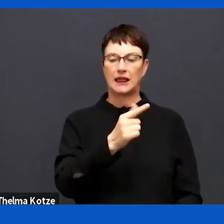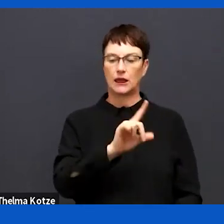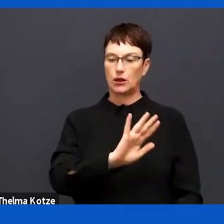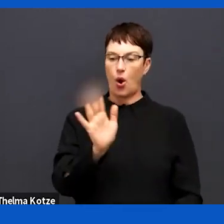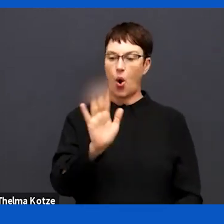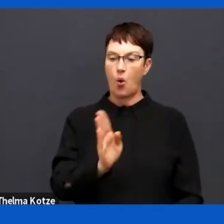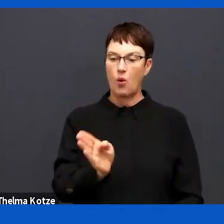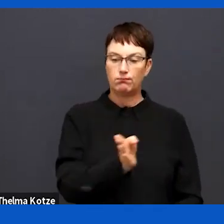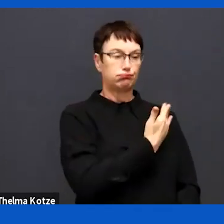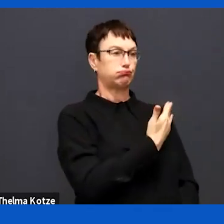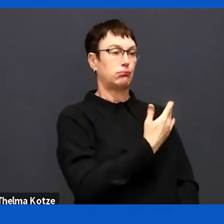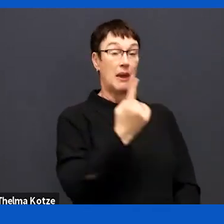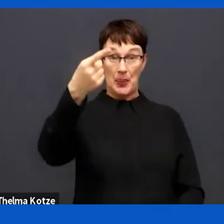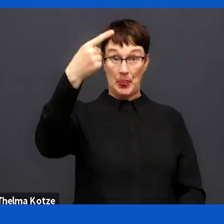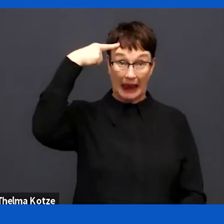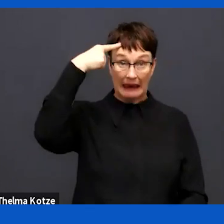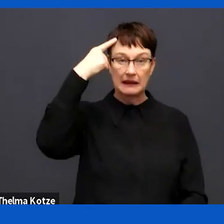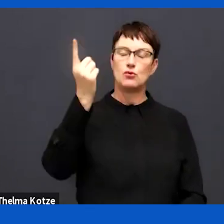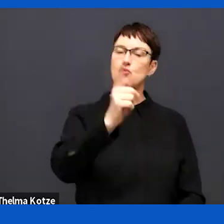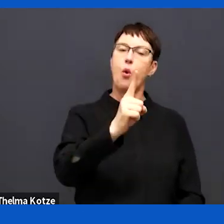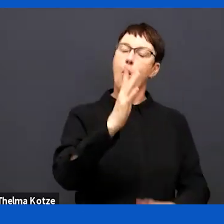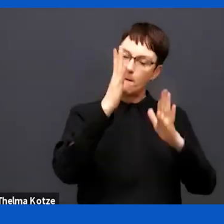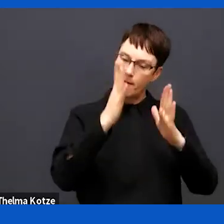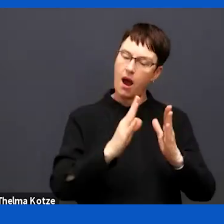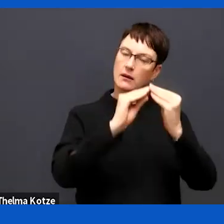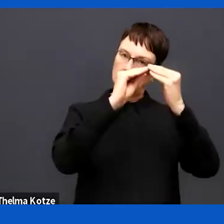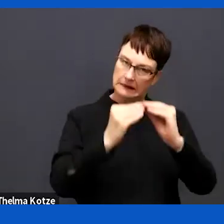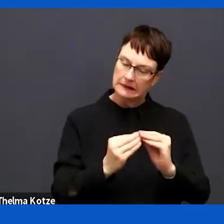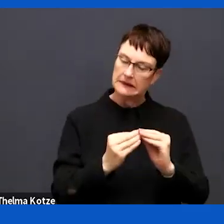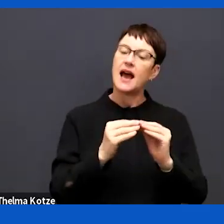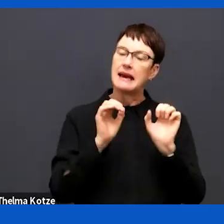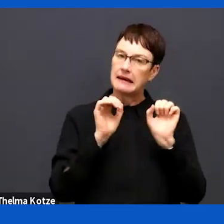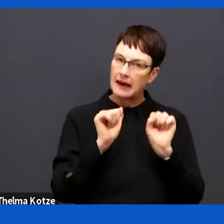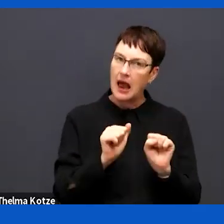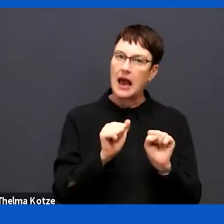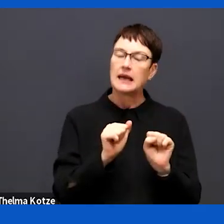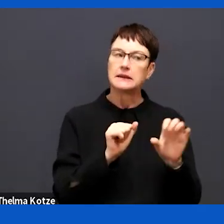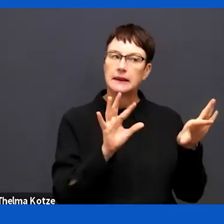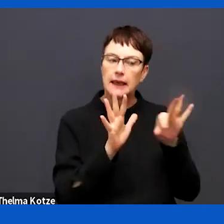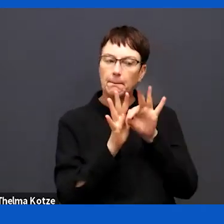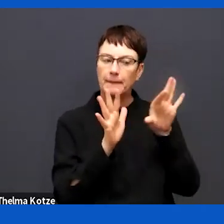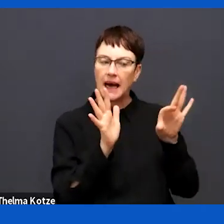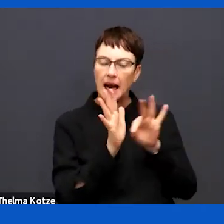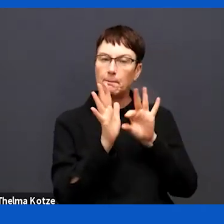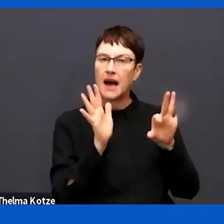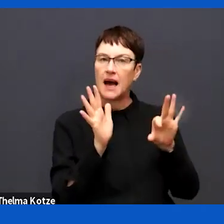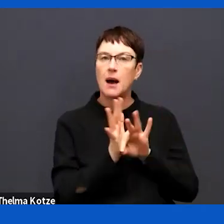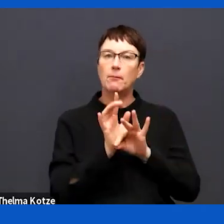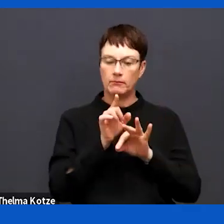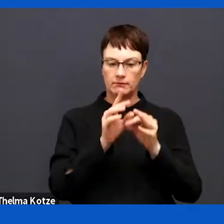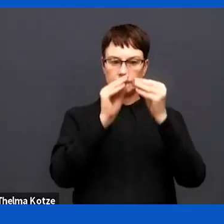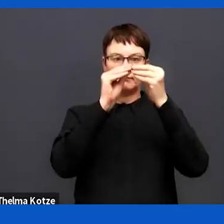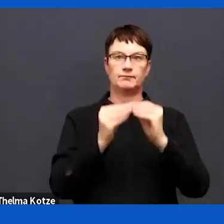The key thing that I think we're all probably agreeing on here is that AI,